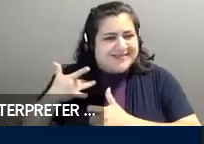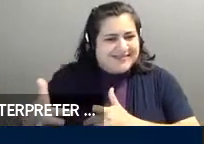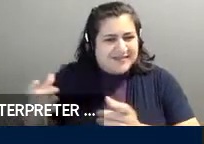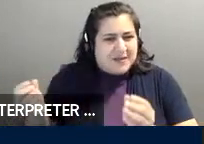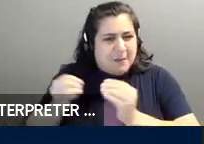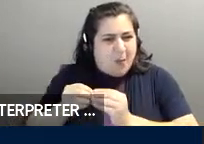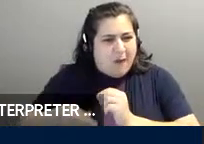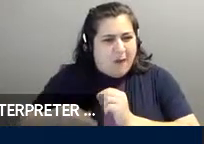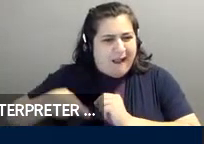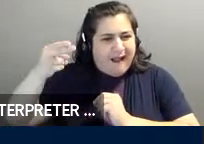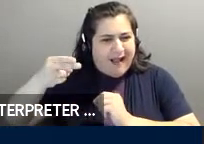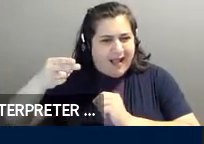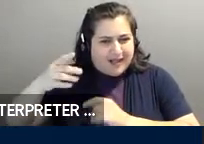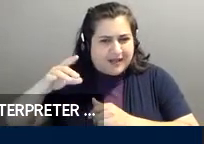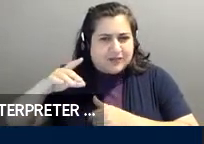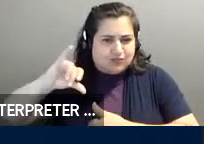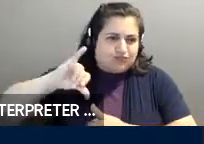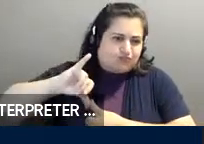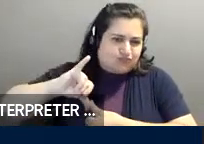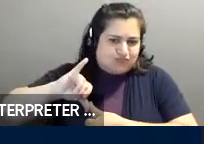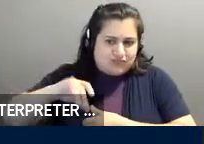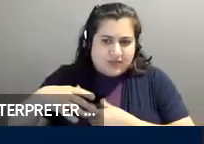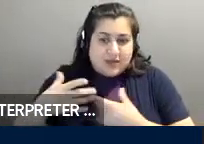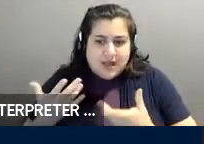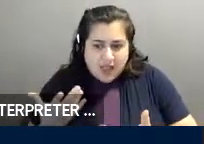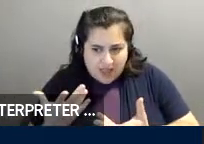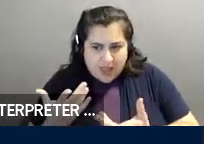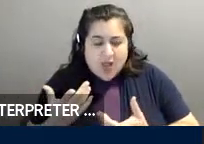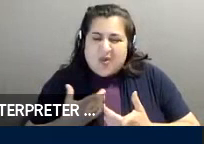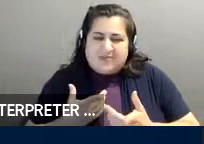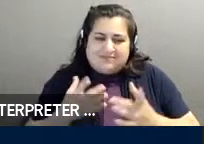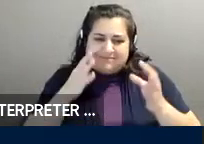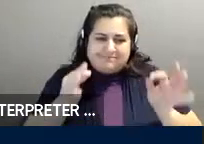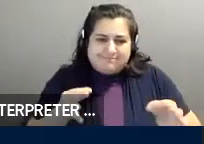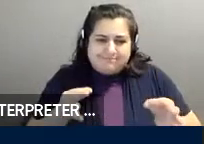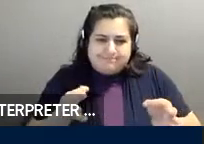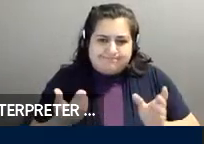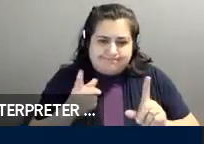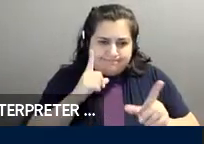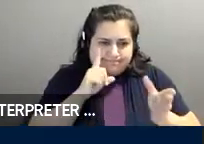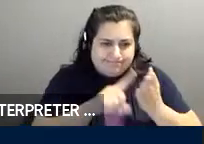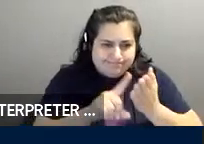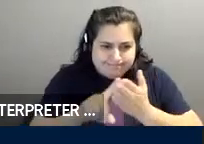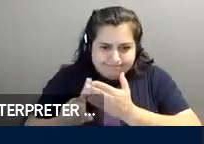Now, researchers, what they did was statistically re-sample data on the occupied seat heights